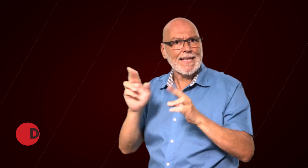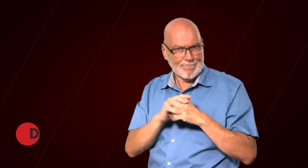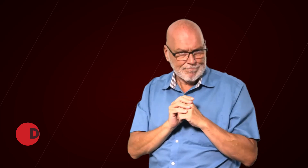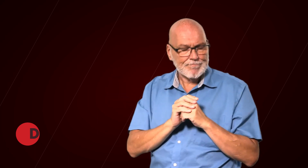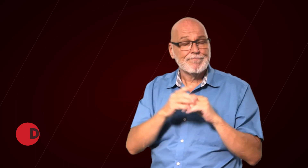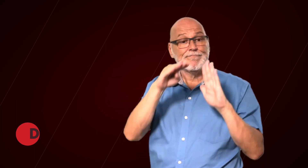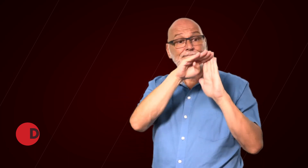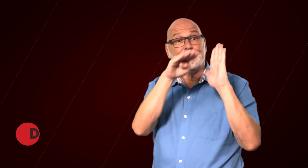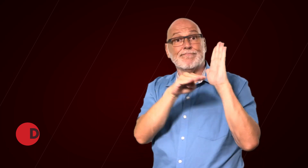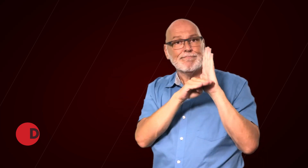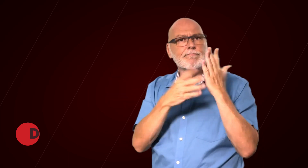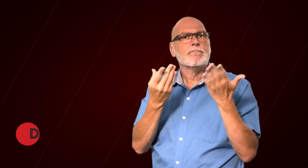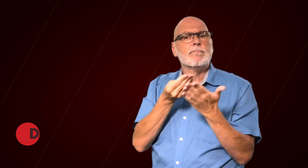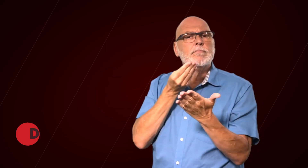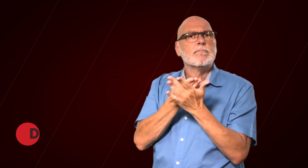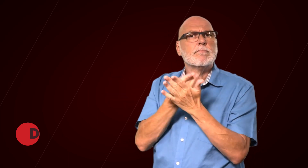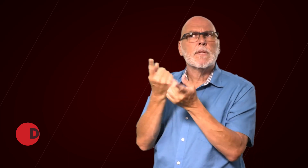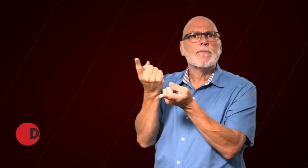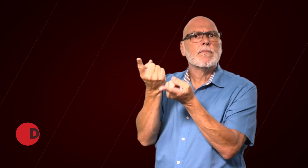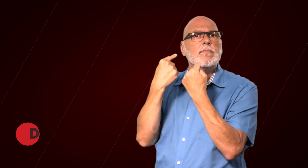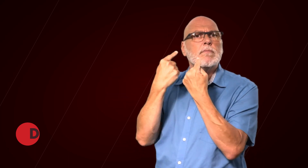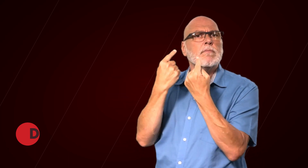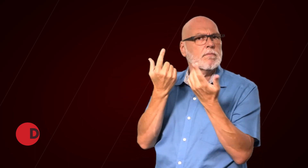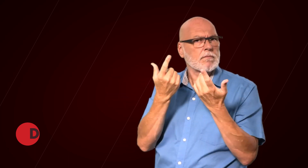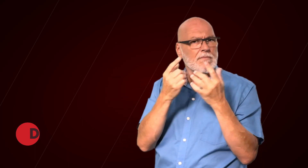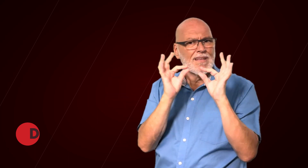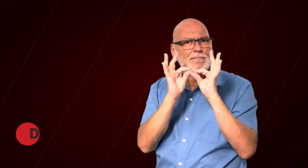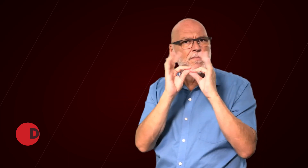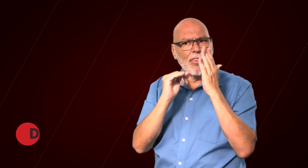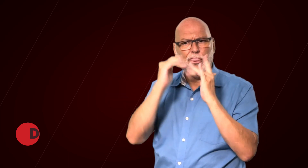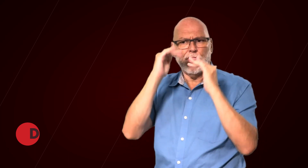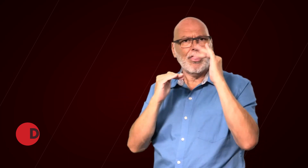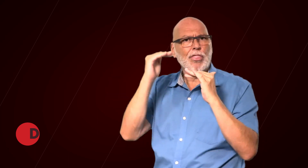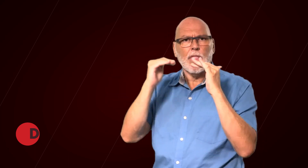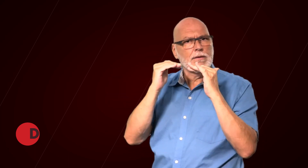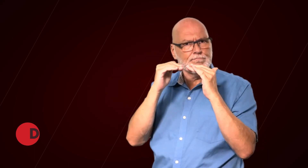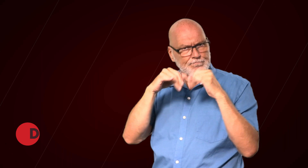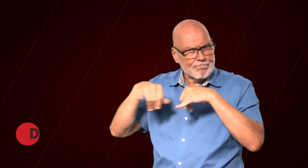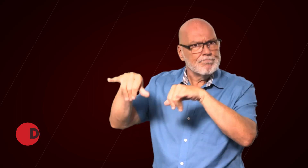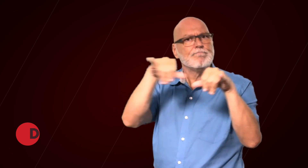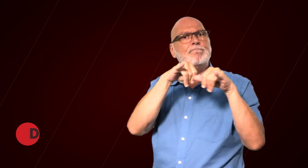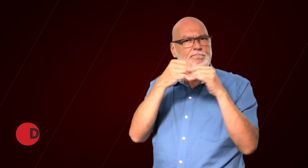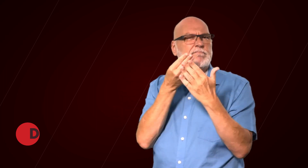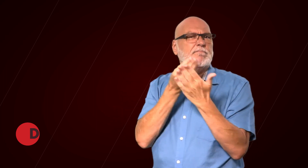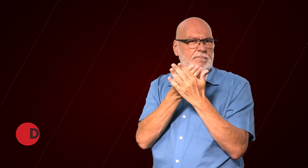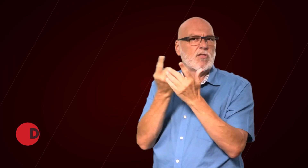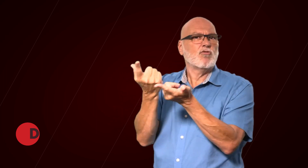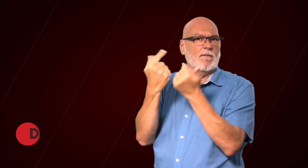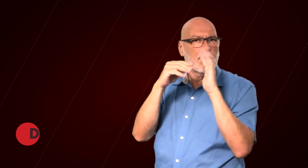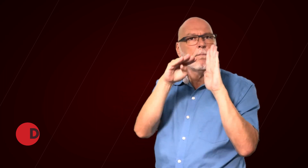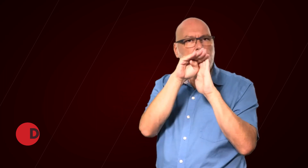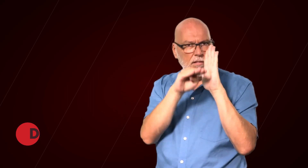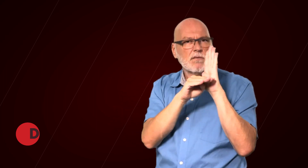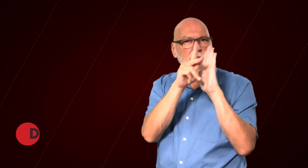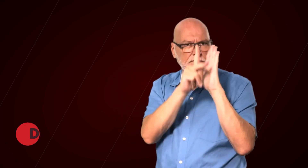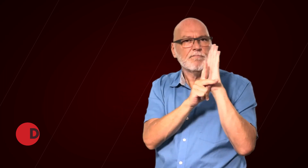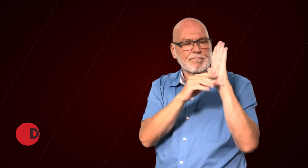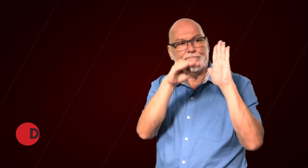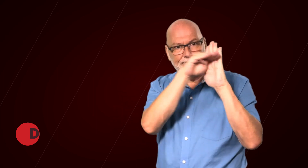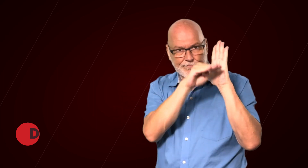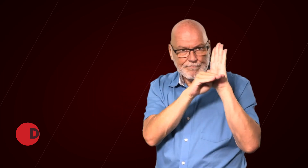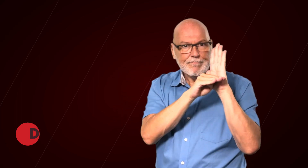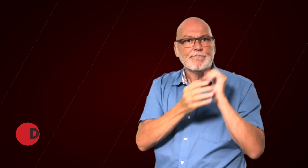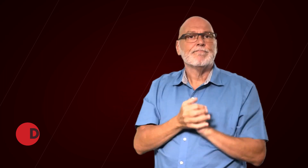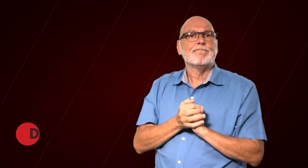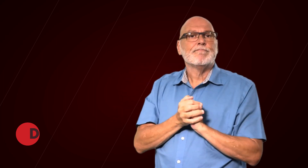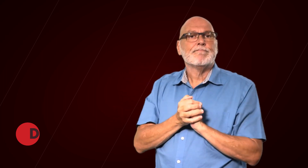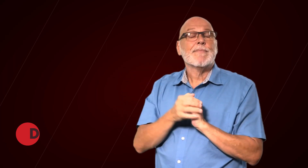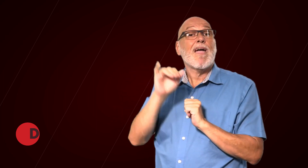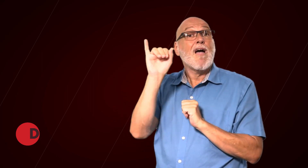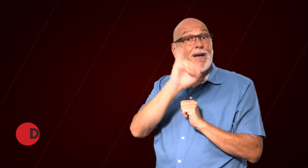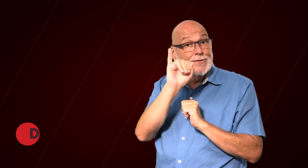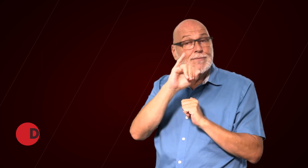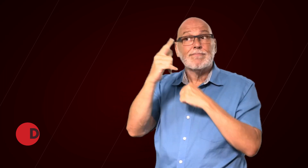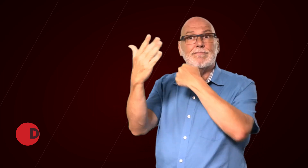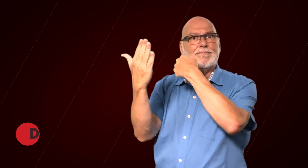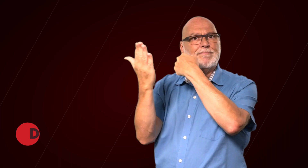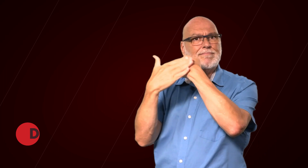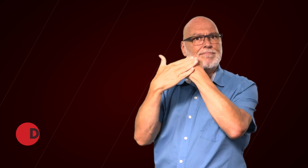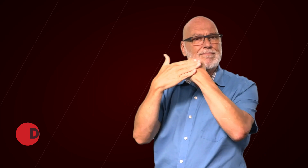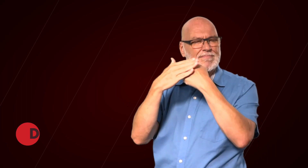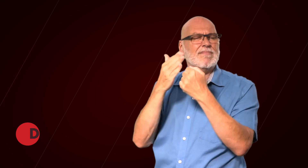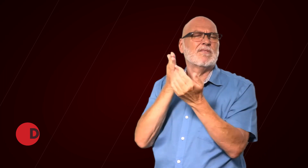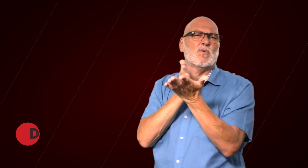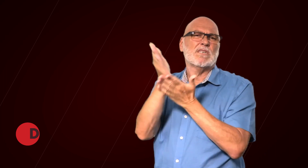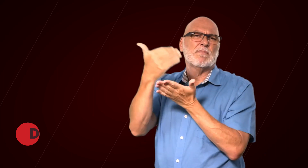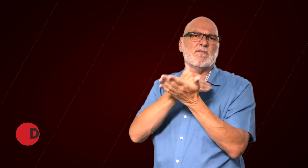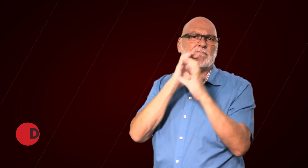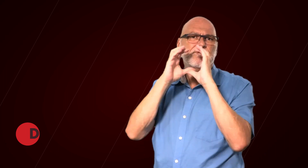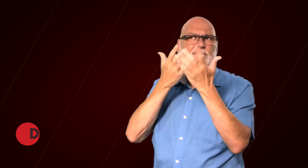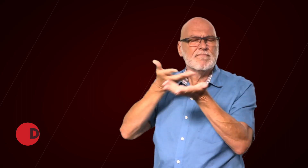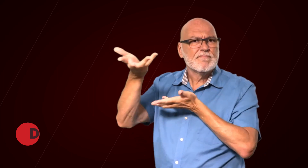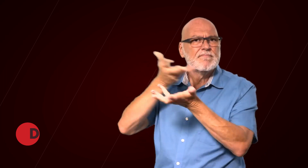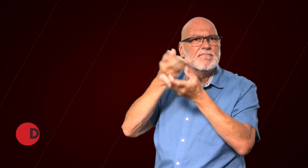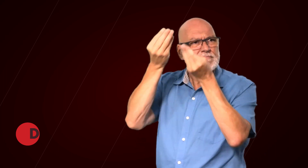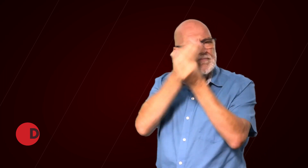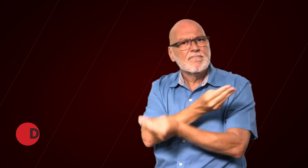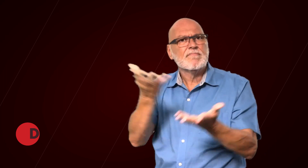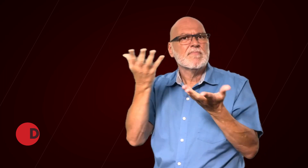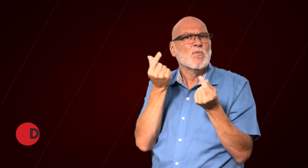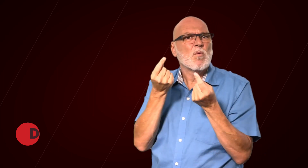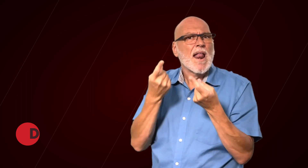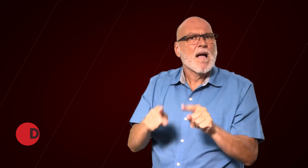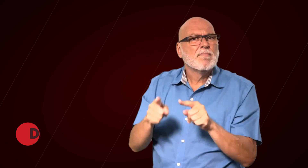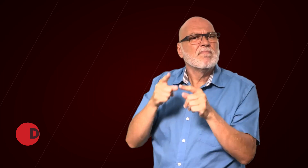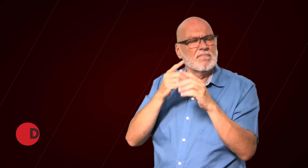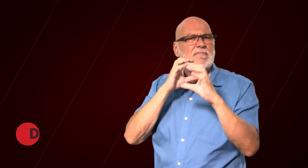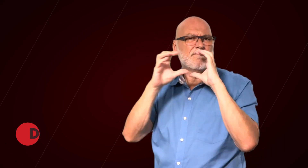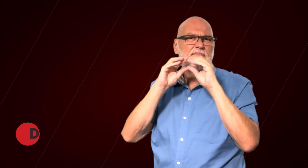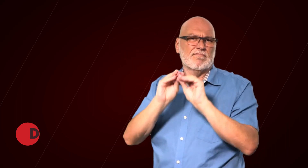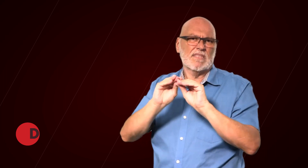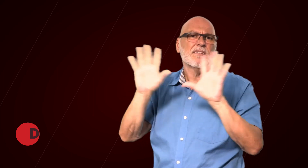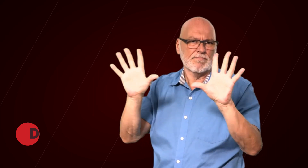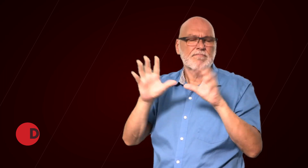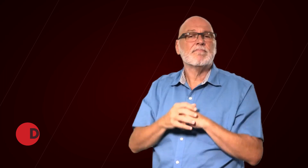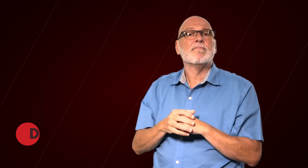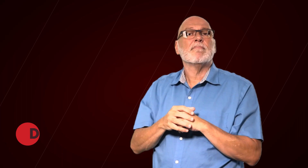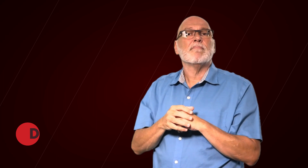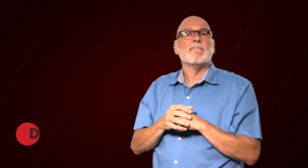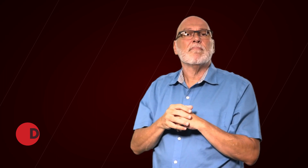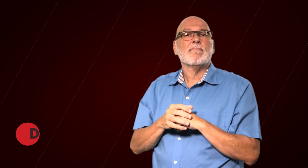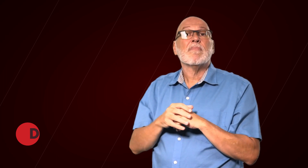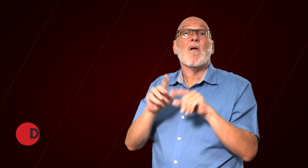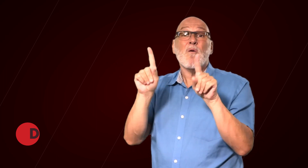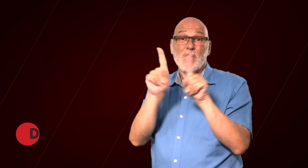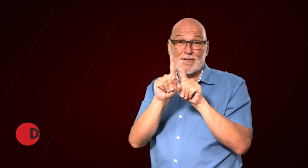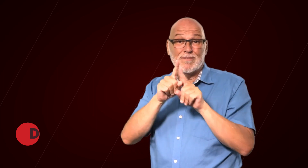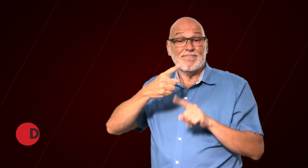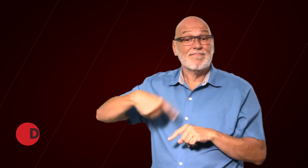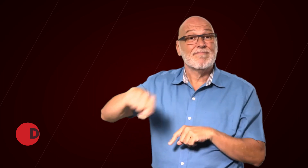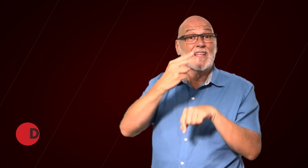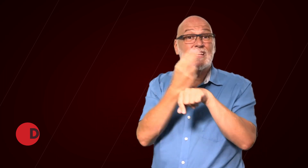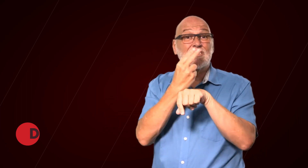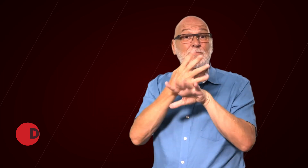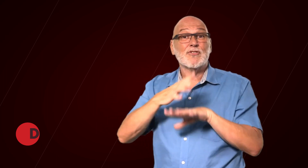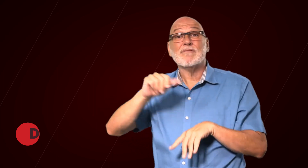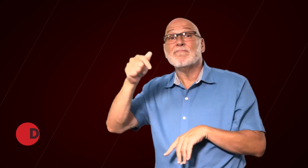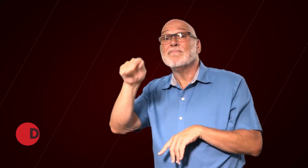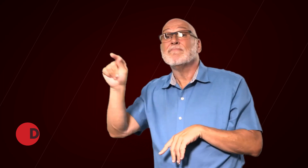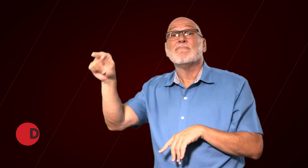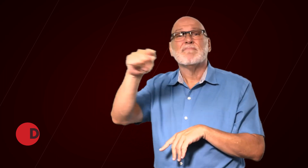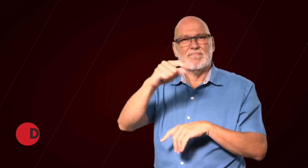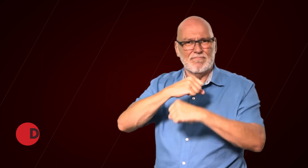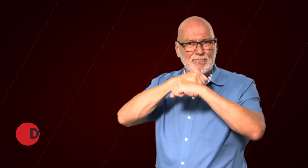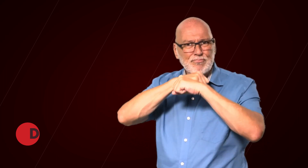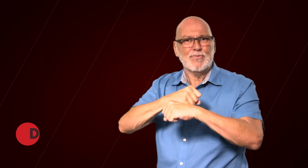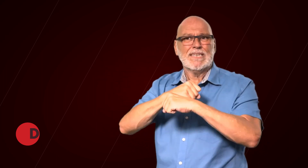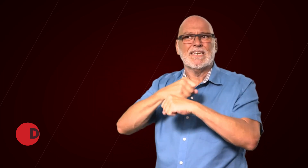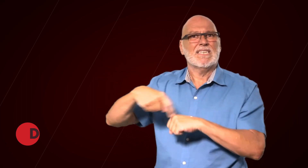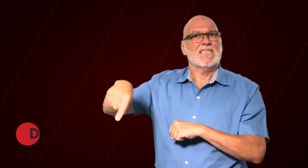refund policies, notice and transparency, and other consumer protections